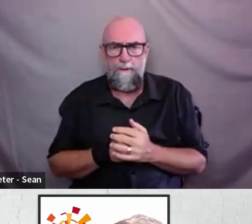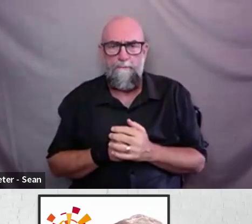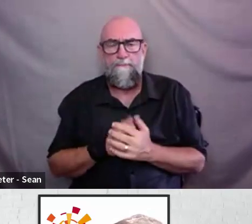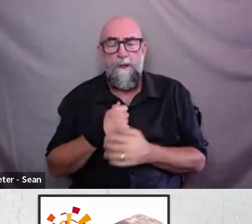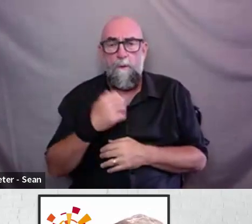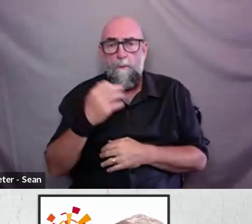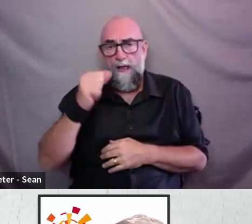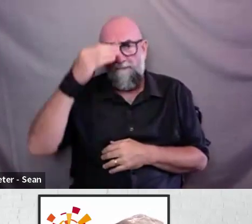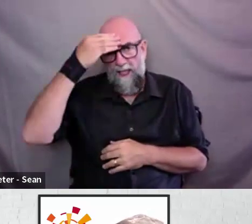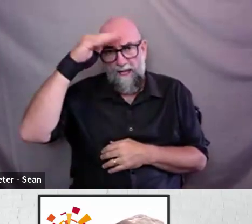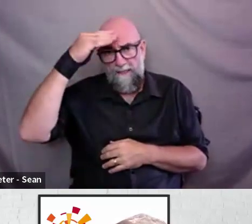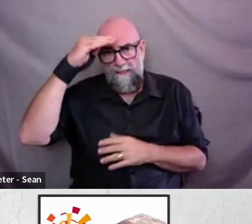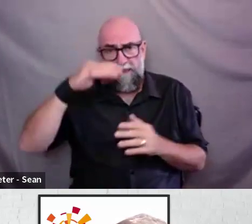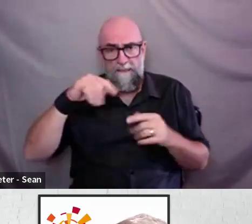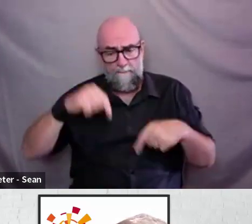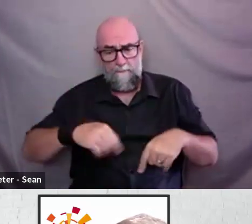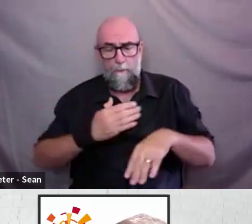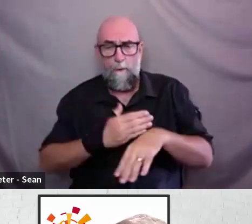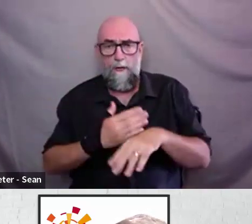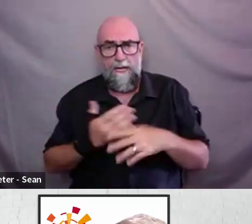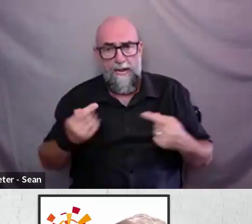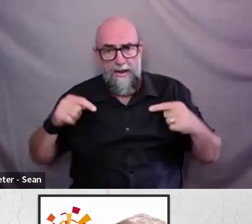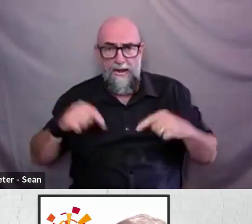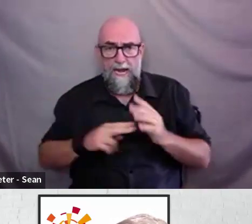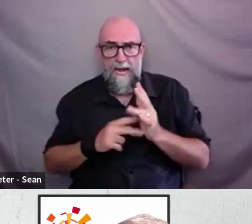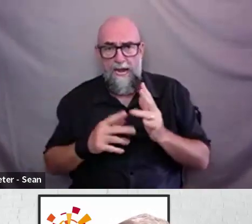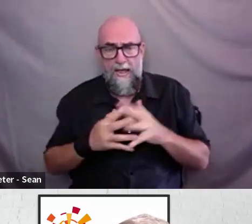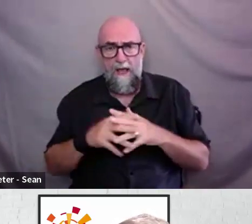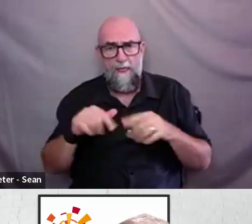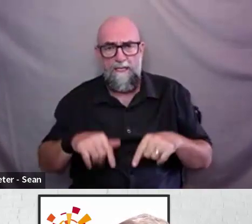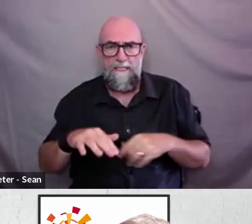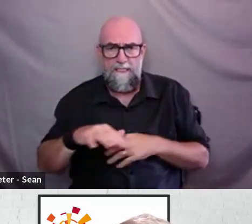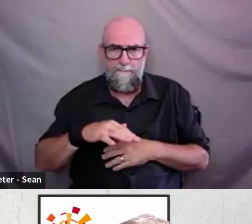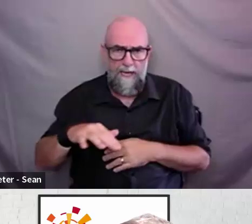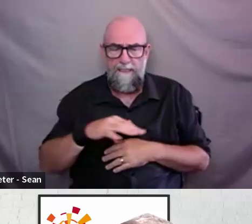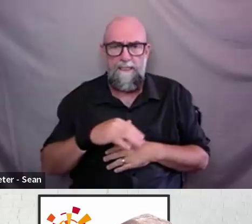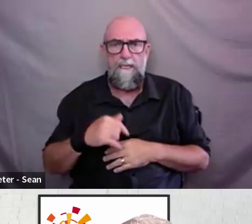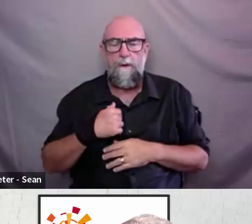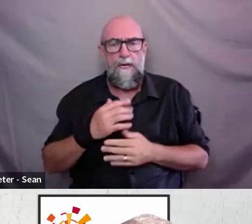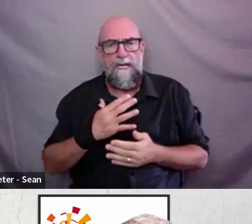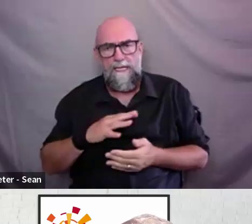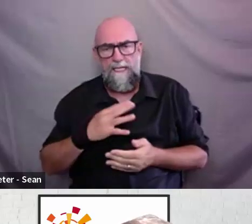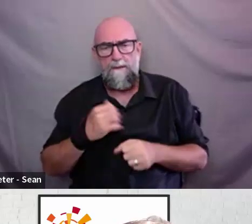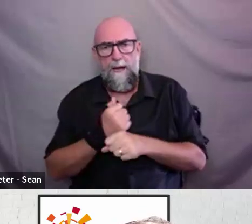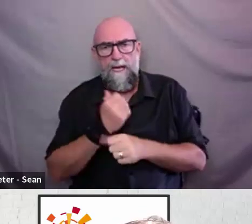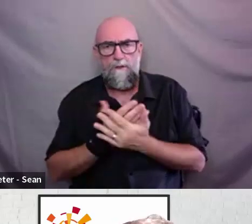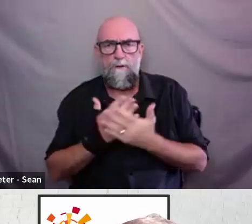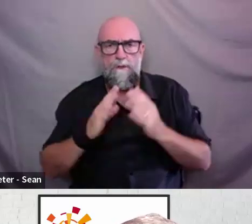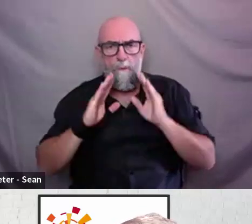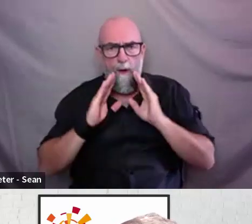And it makes chalk there is history present in the room, which often we, as a nation and a culture, we are